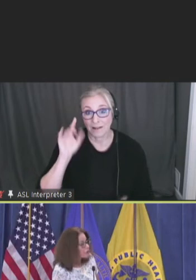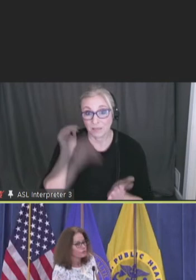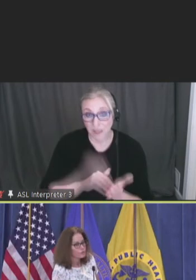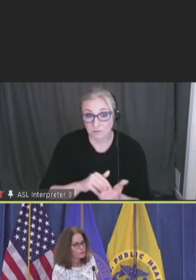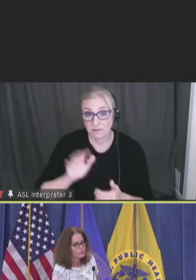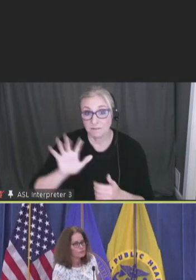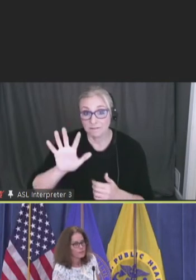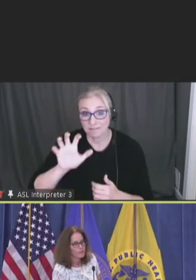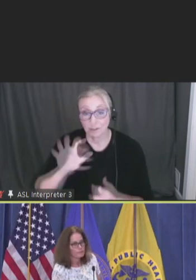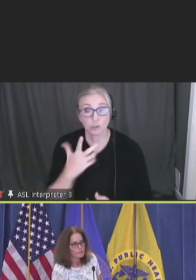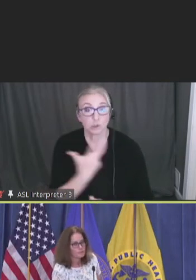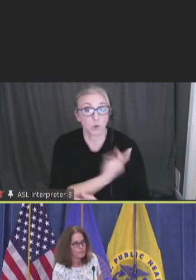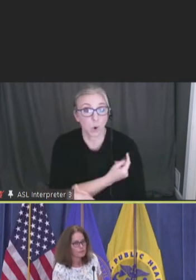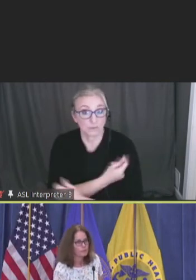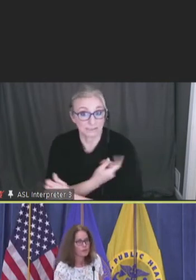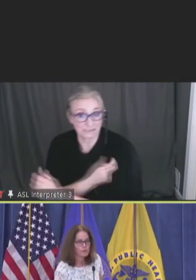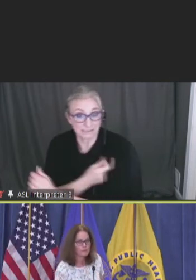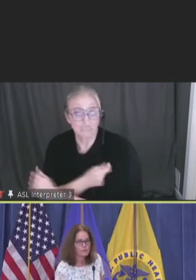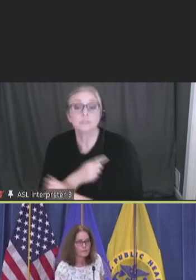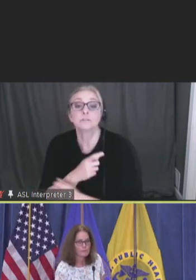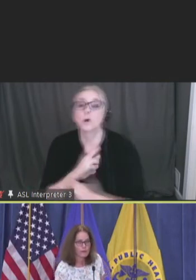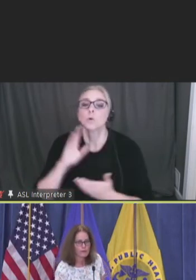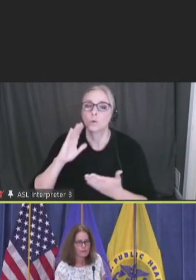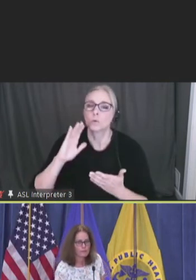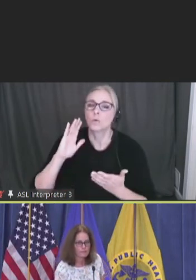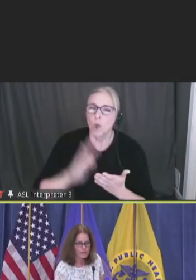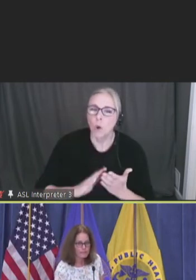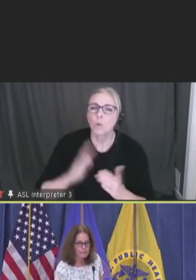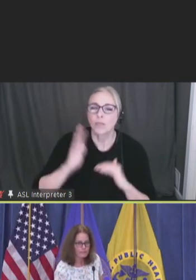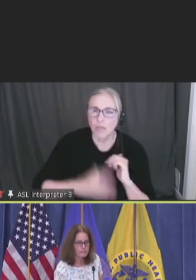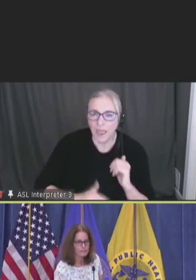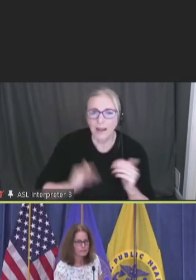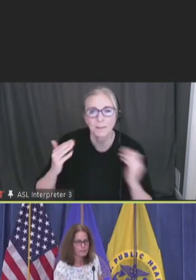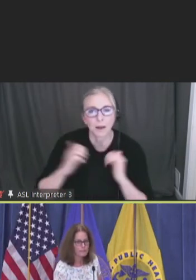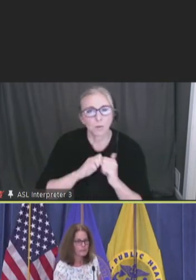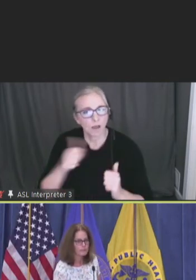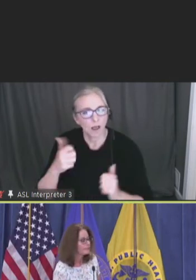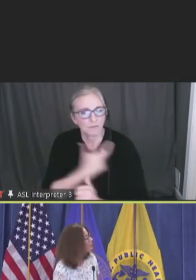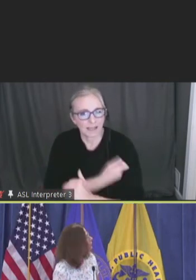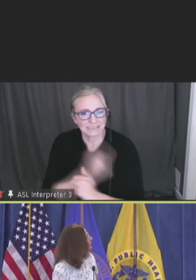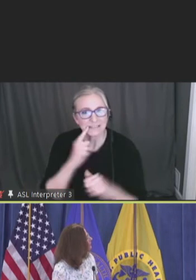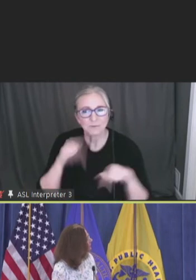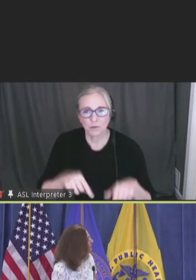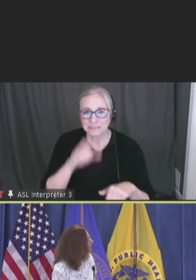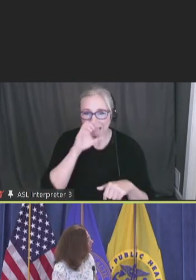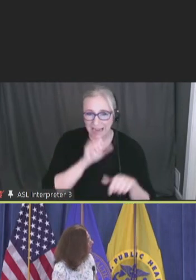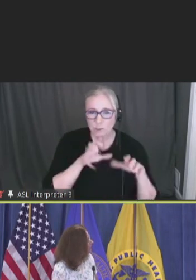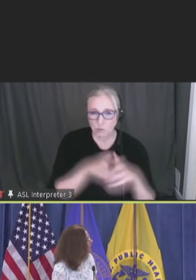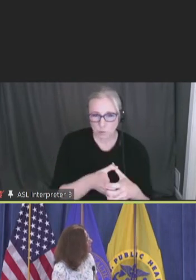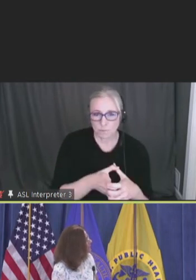So, substantially lower than we've seen for other vaccines for this age group in terms